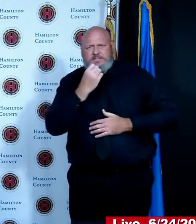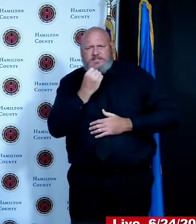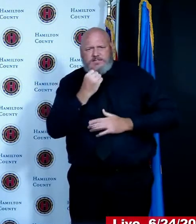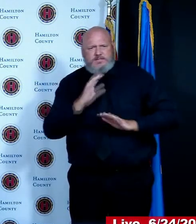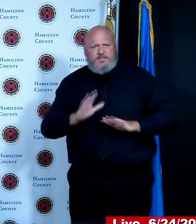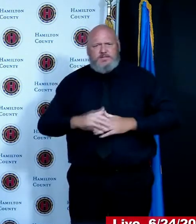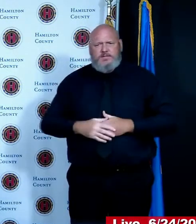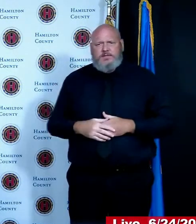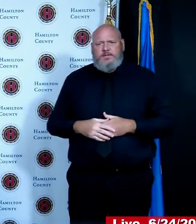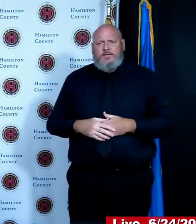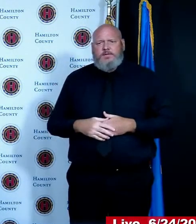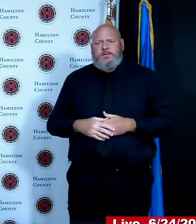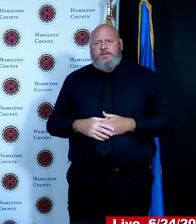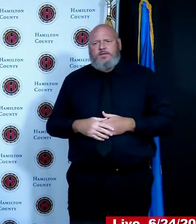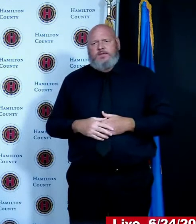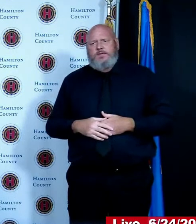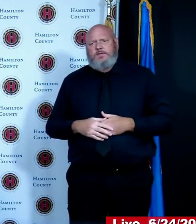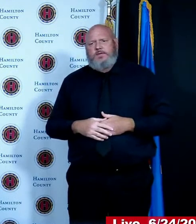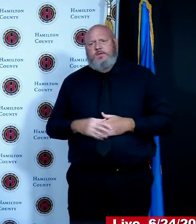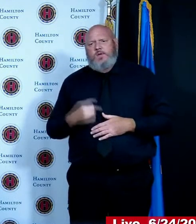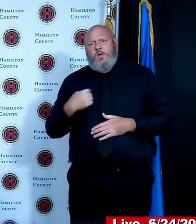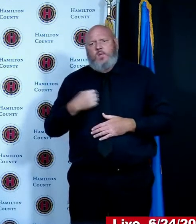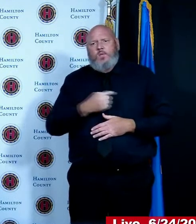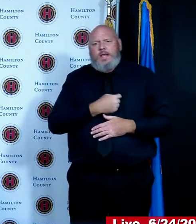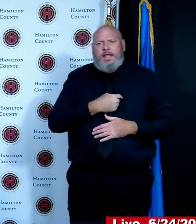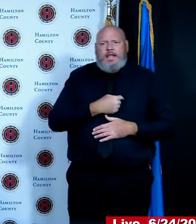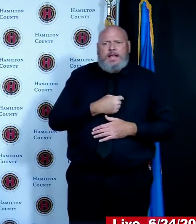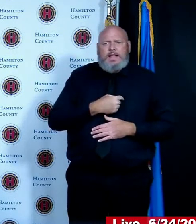we've talked about in the past but I want to give a special shout-out to